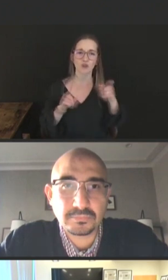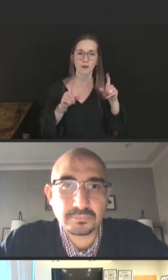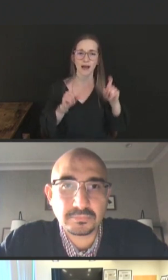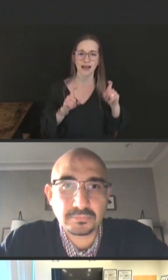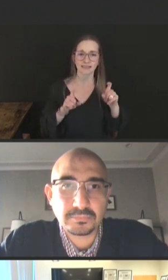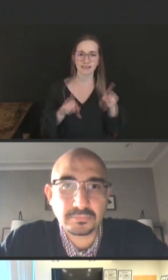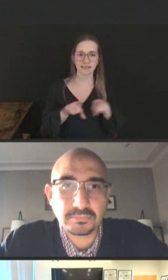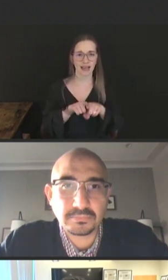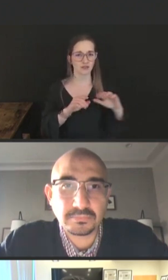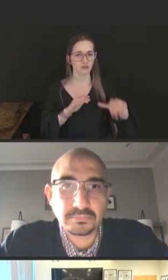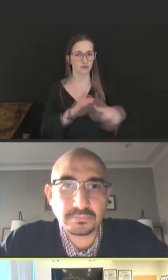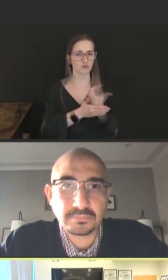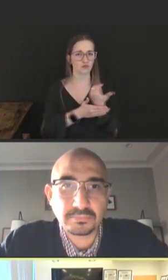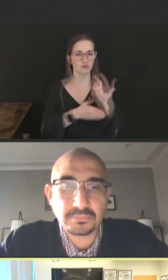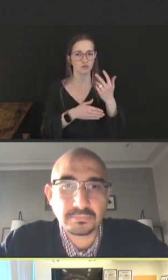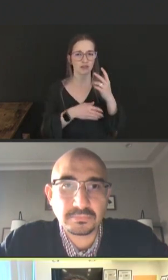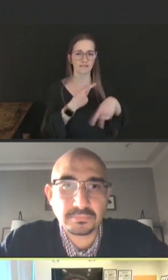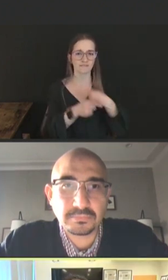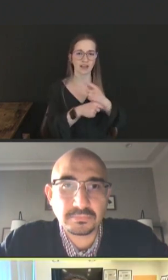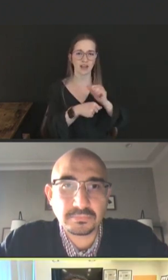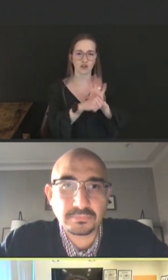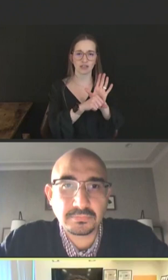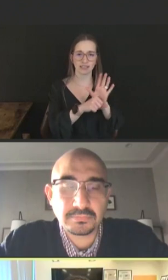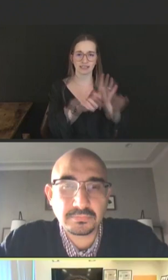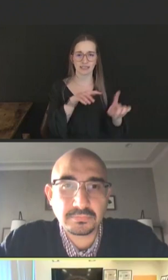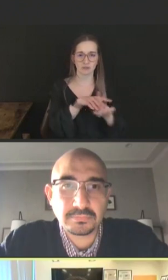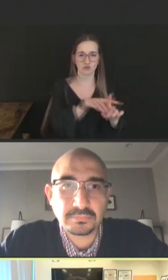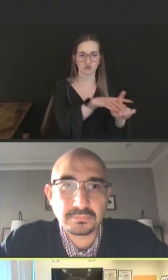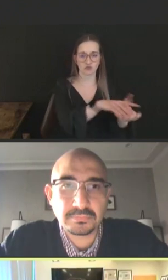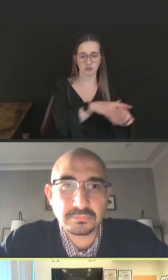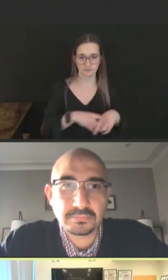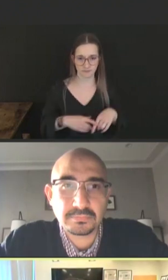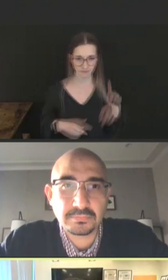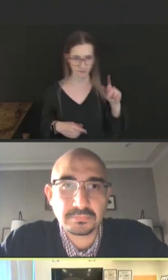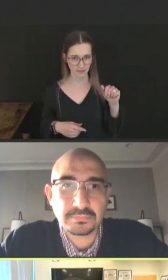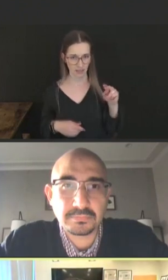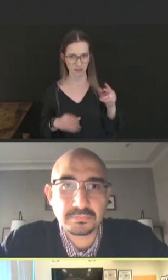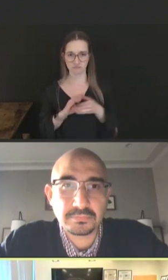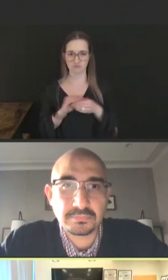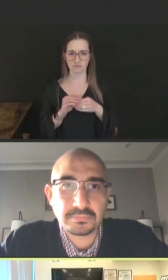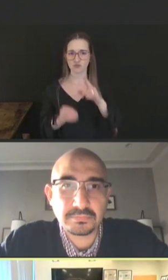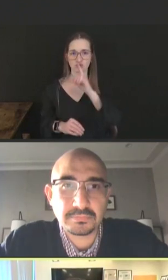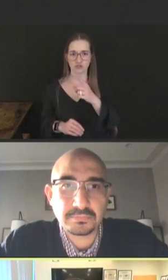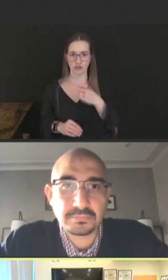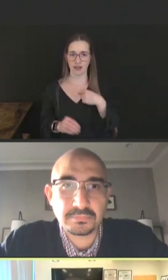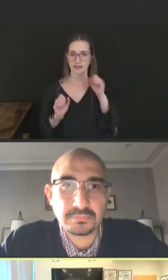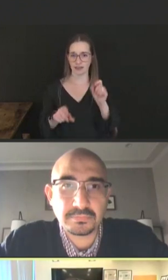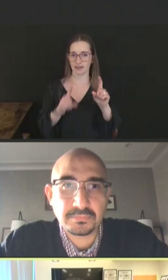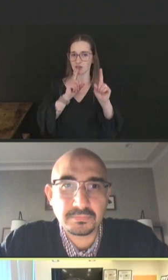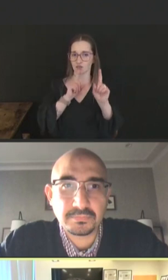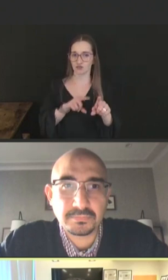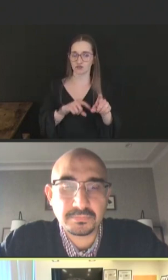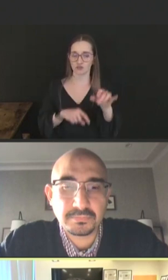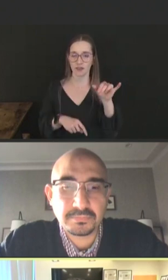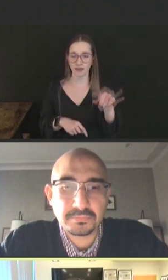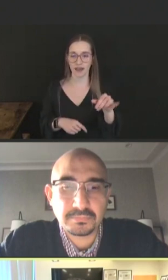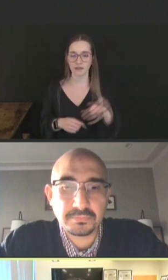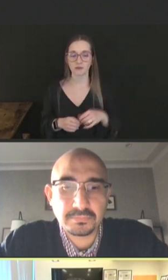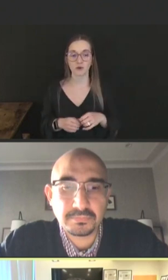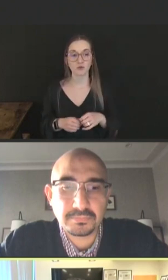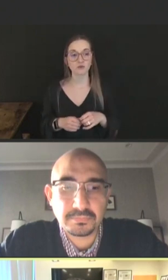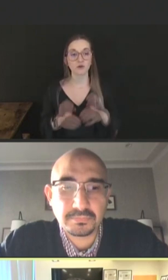Dan Barouch: Sure, I can try to tackle that. So it is clear that, following an mRNA booster,